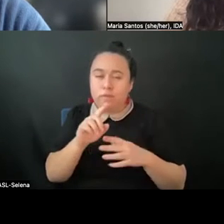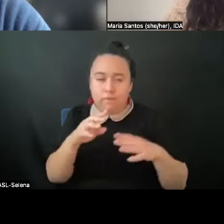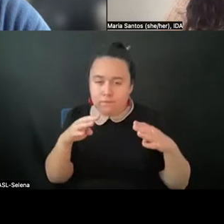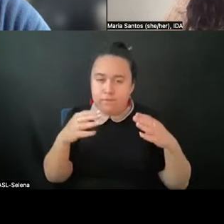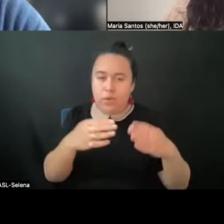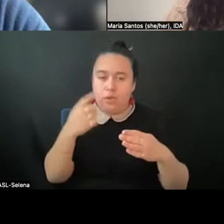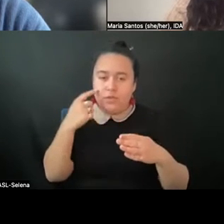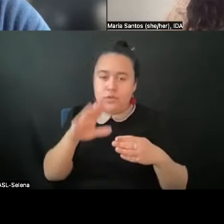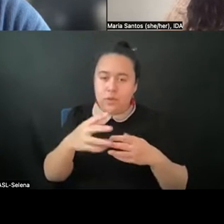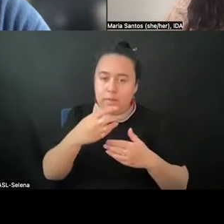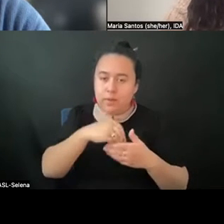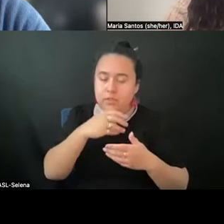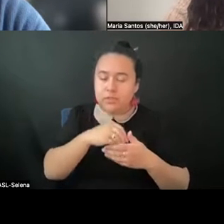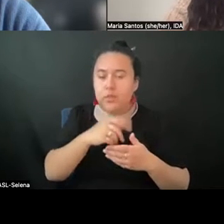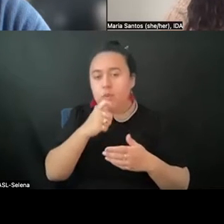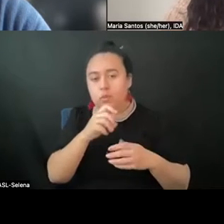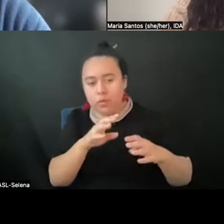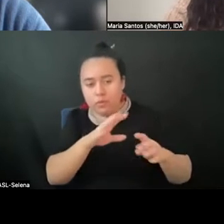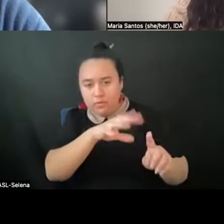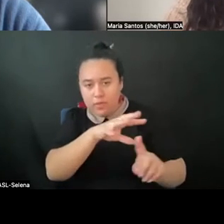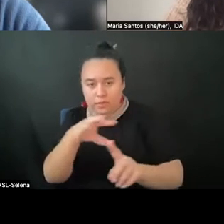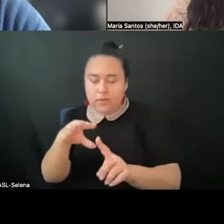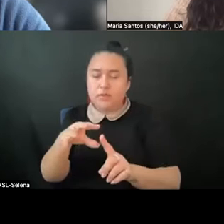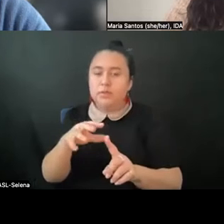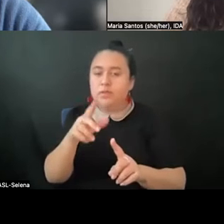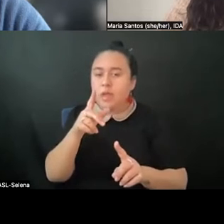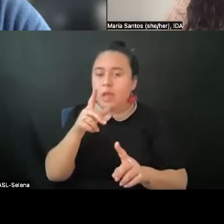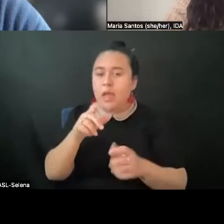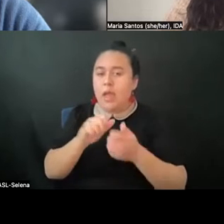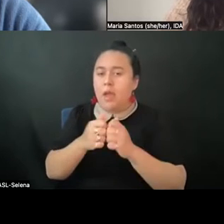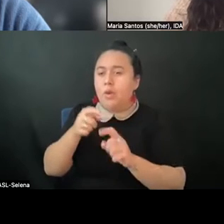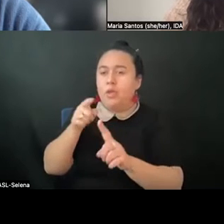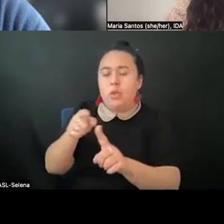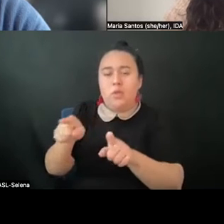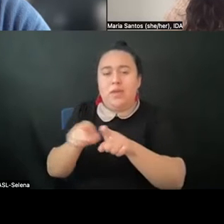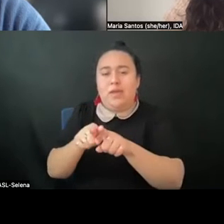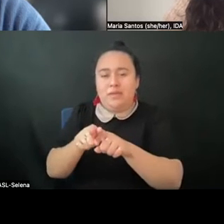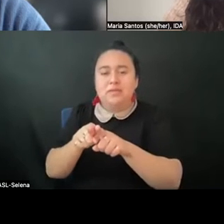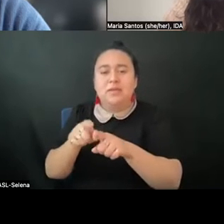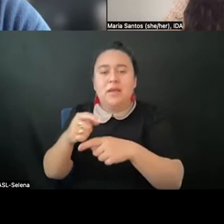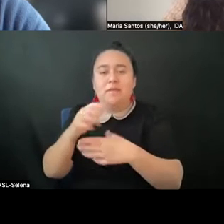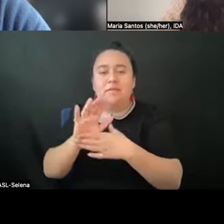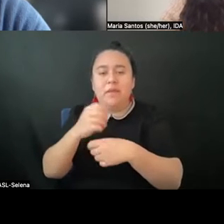as a filmmaker kind of getting your knowledge as an investigator, getting your knowledge about the